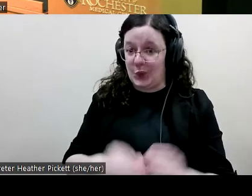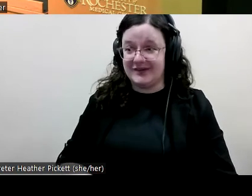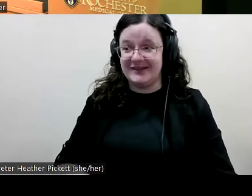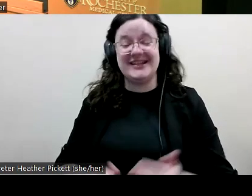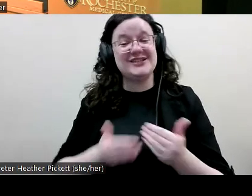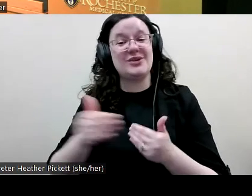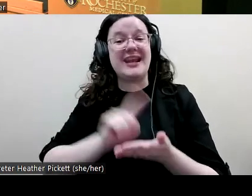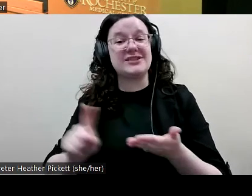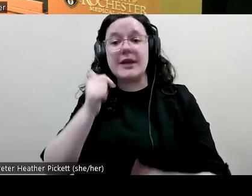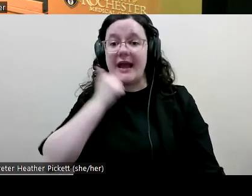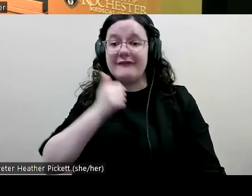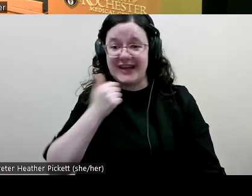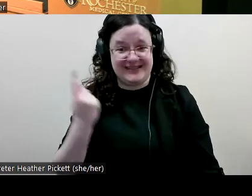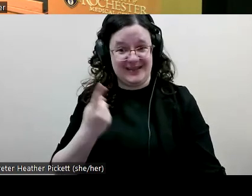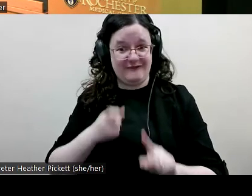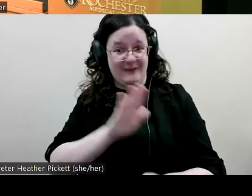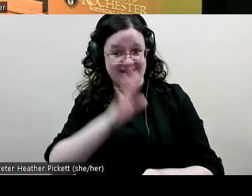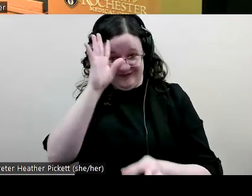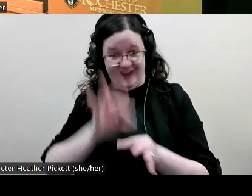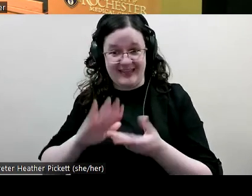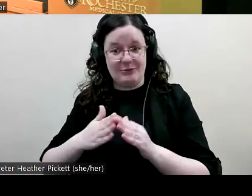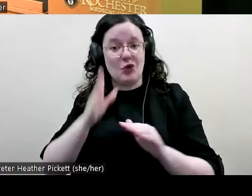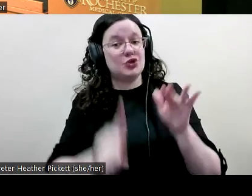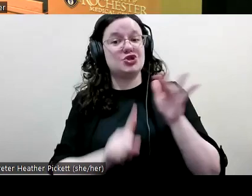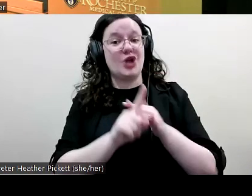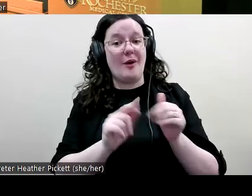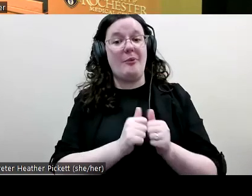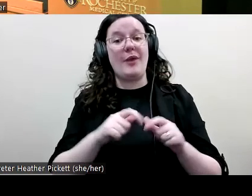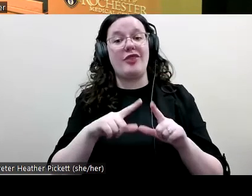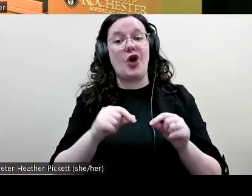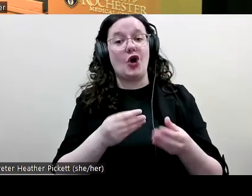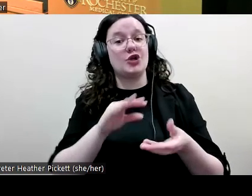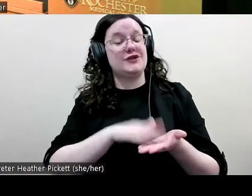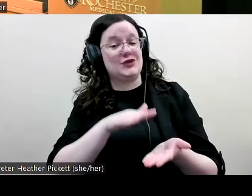cards and his his favorite pop and it was the shortest hospitalization he ever had